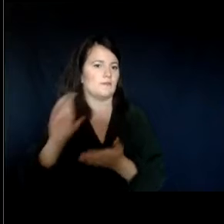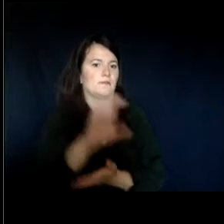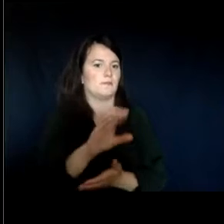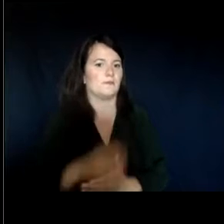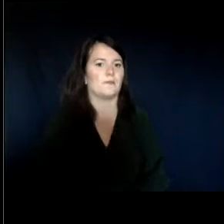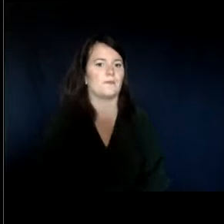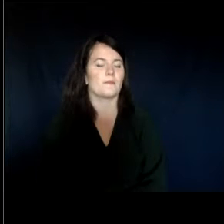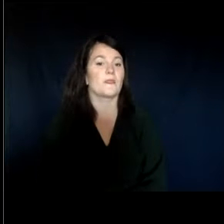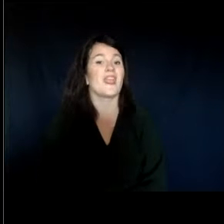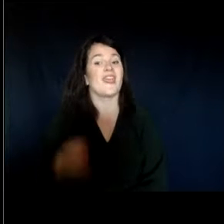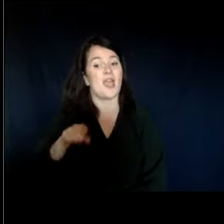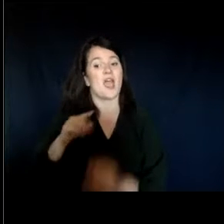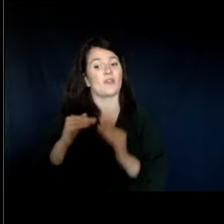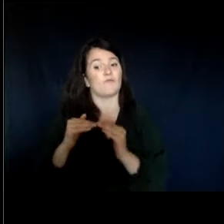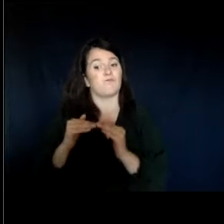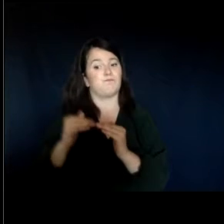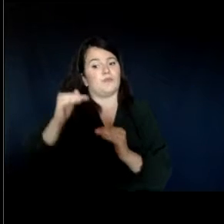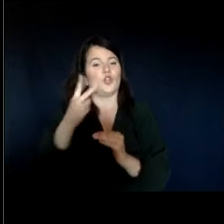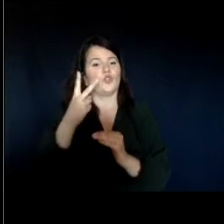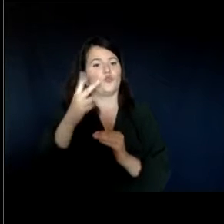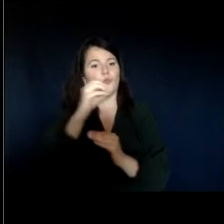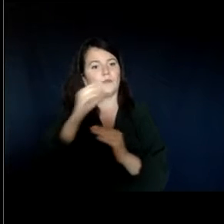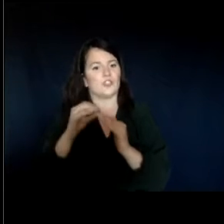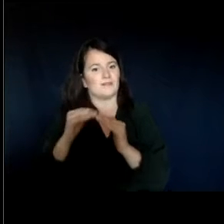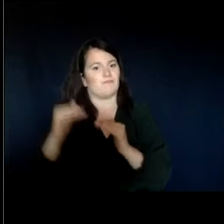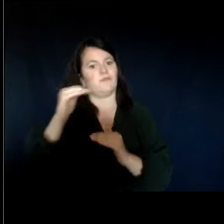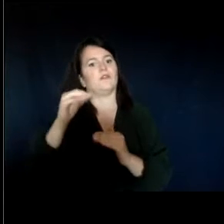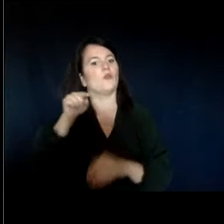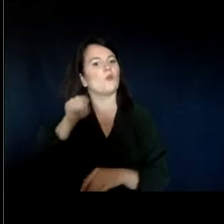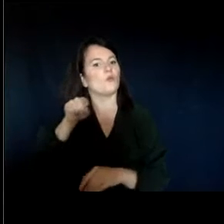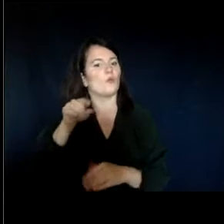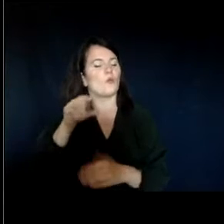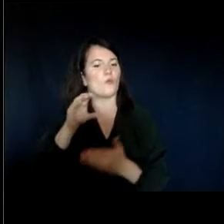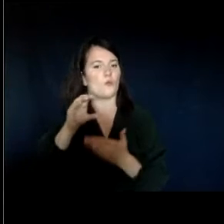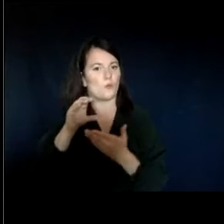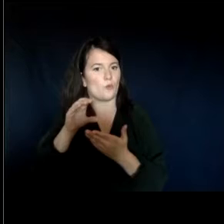that is currently allocated for the aid to the most deprived